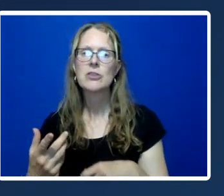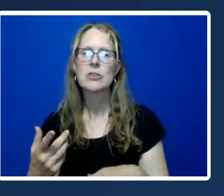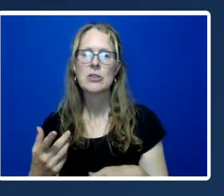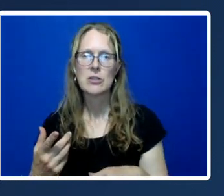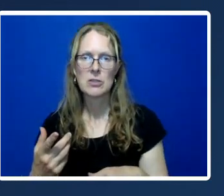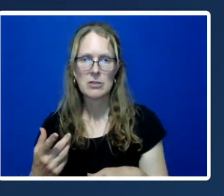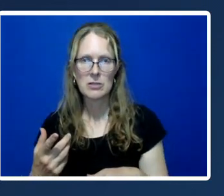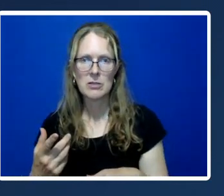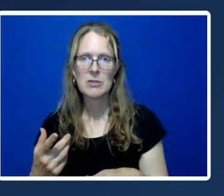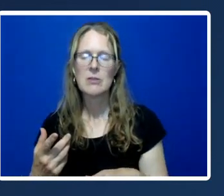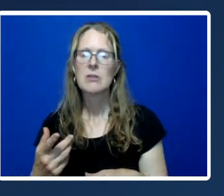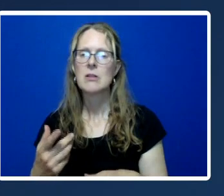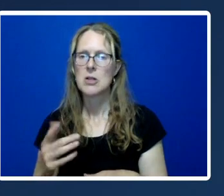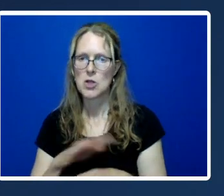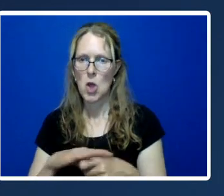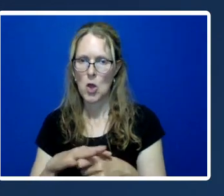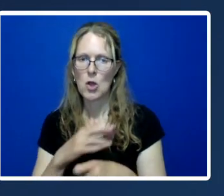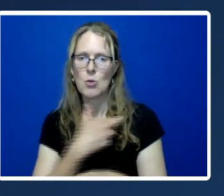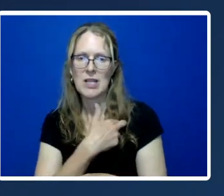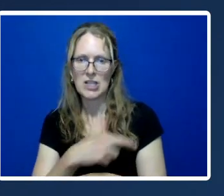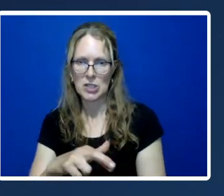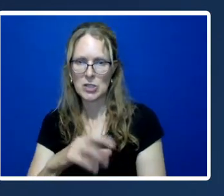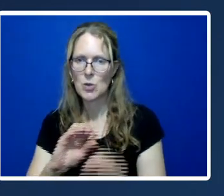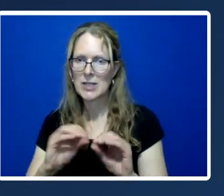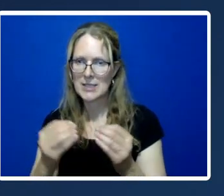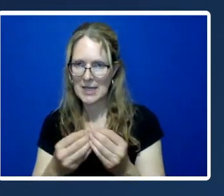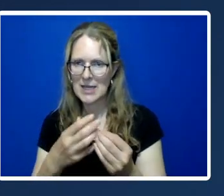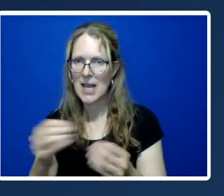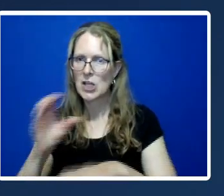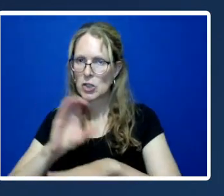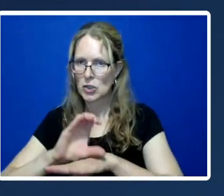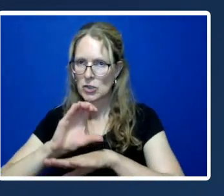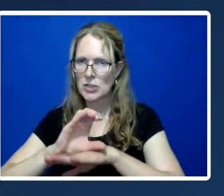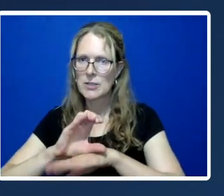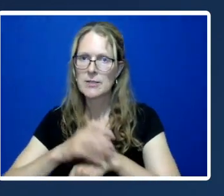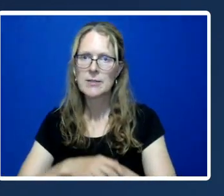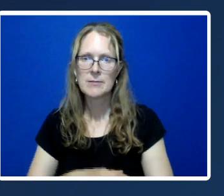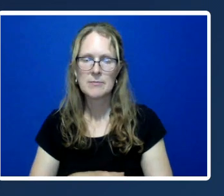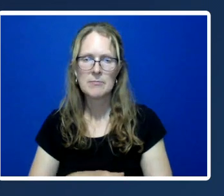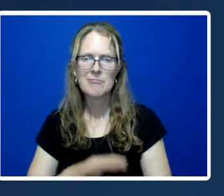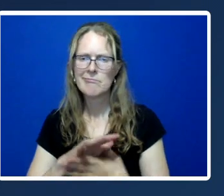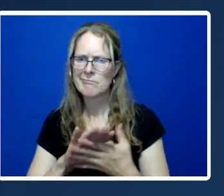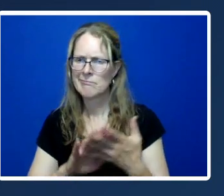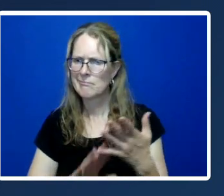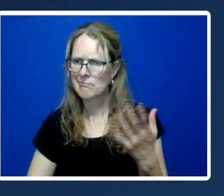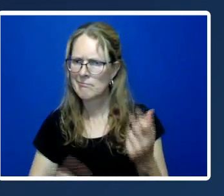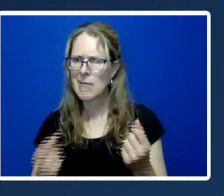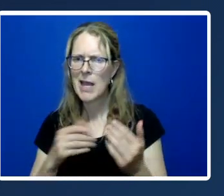organizations and churches. So, there are a variety of ways that young people find ways to be